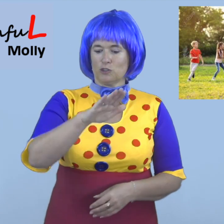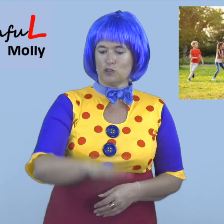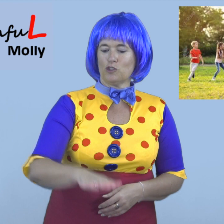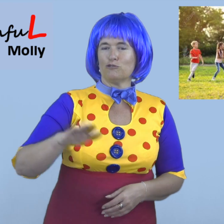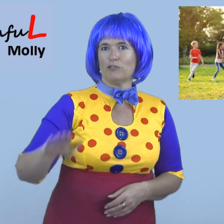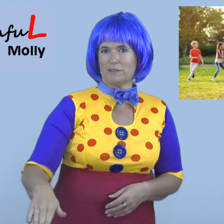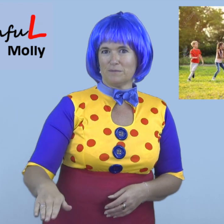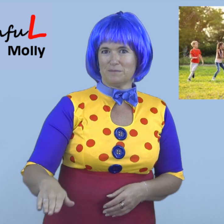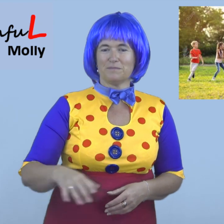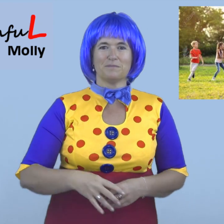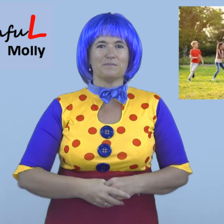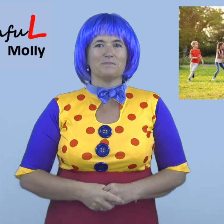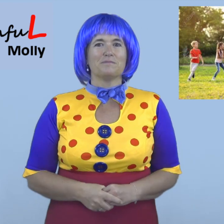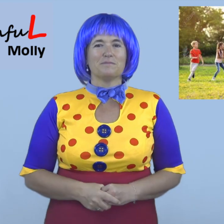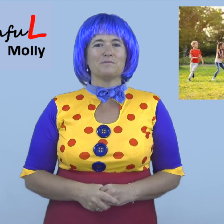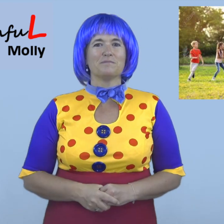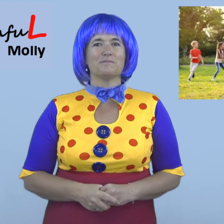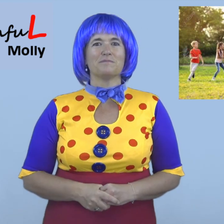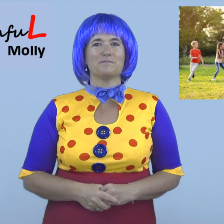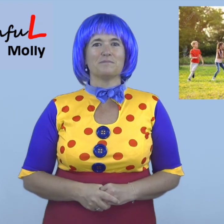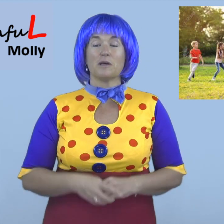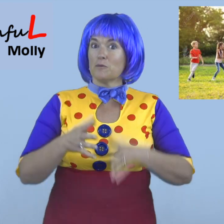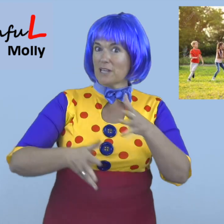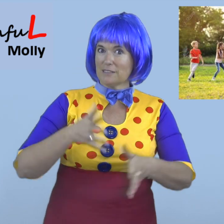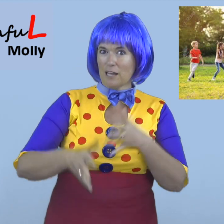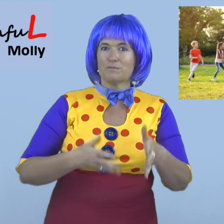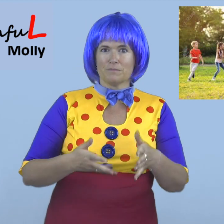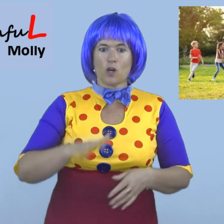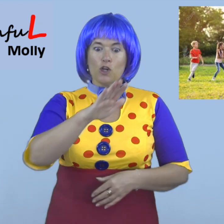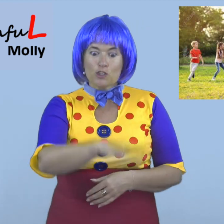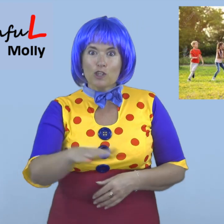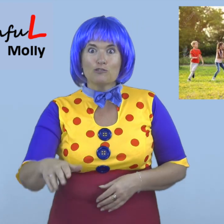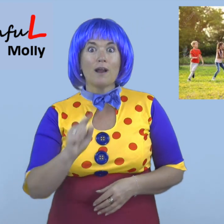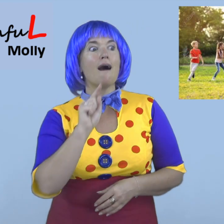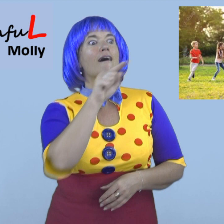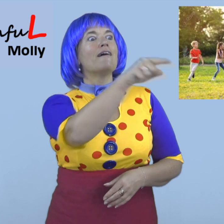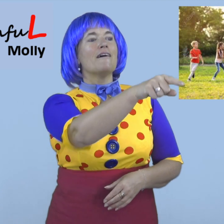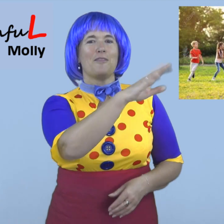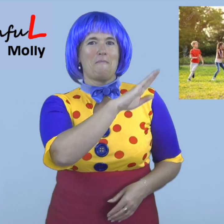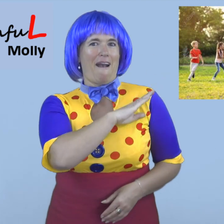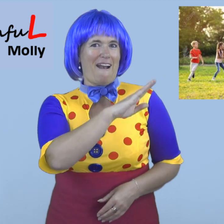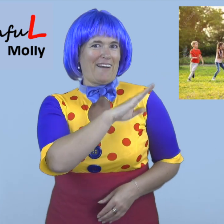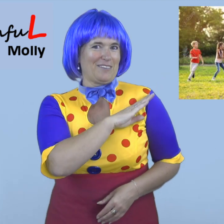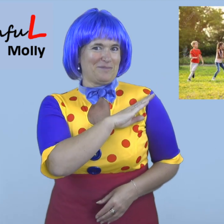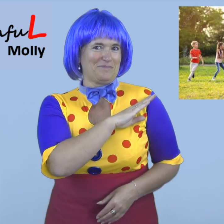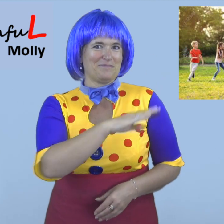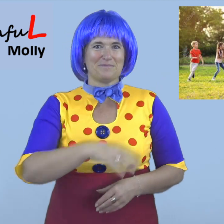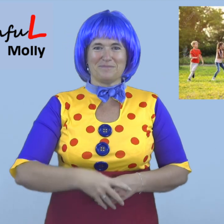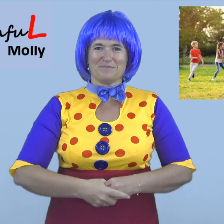Children In BSL The children are in the park.